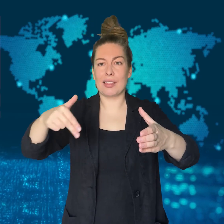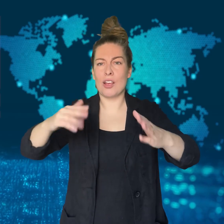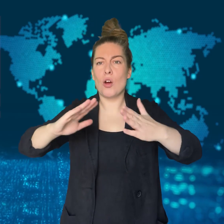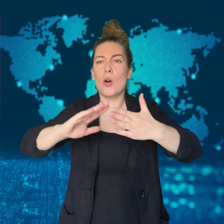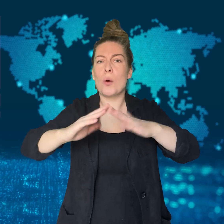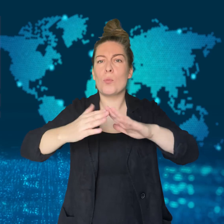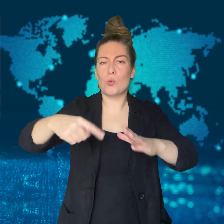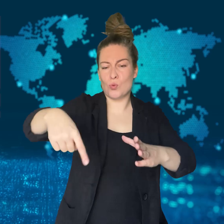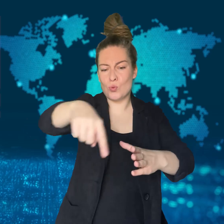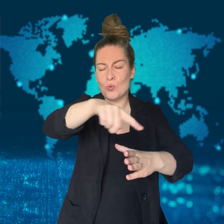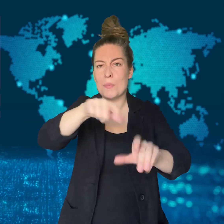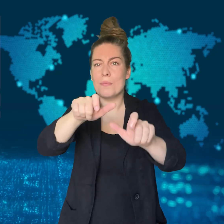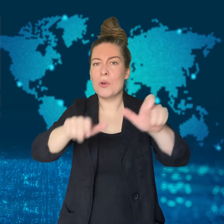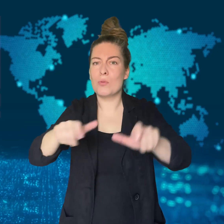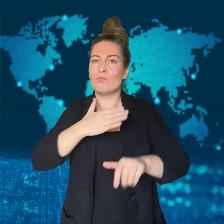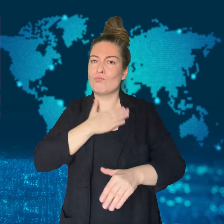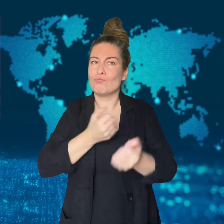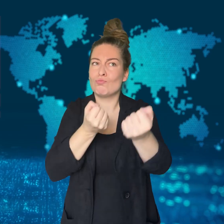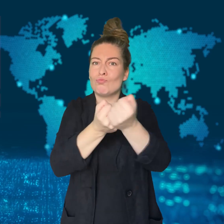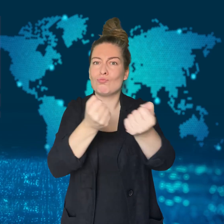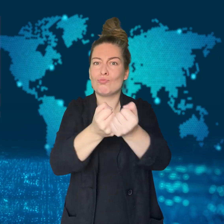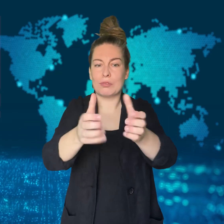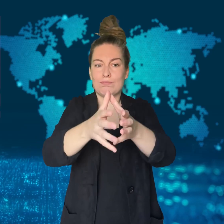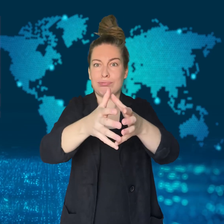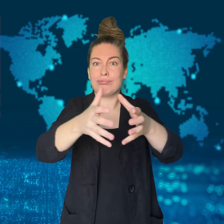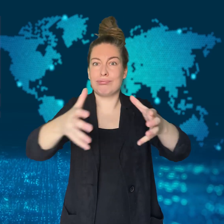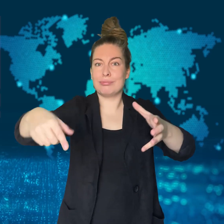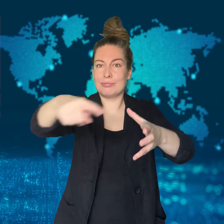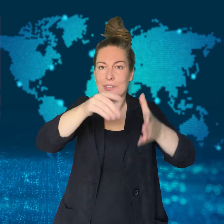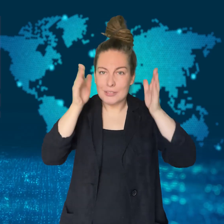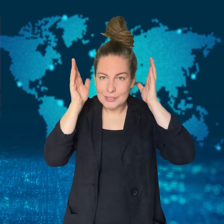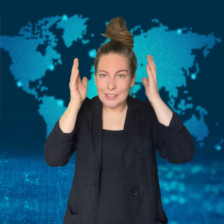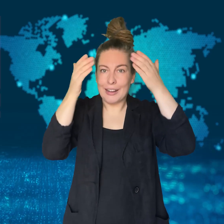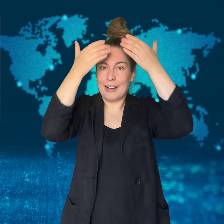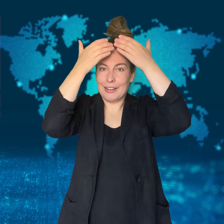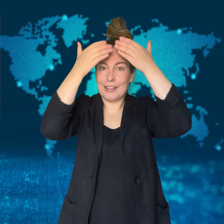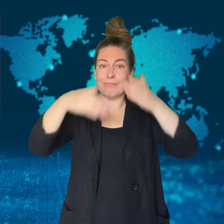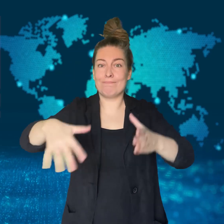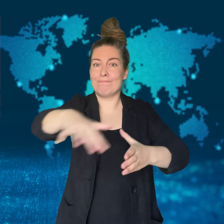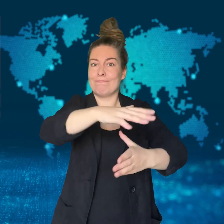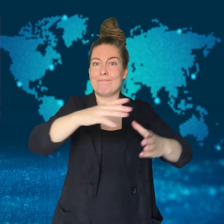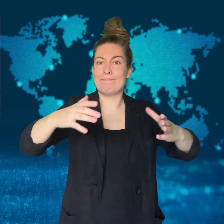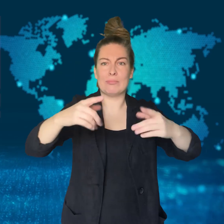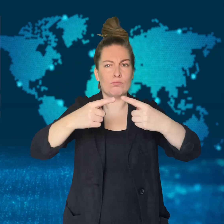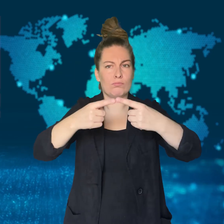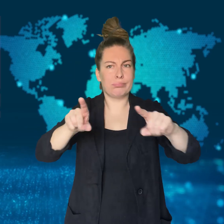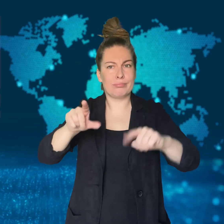That movement is promoting a separate homeland for Sikhs in India.